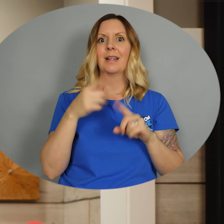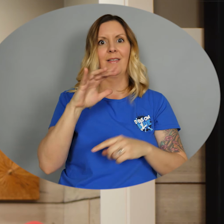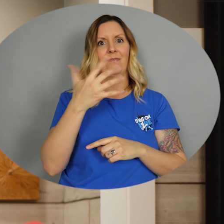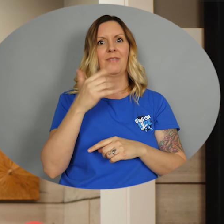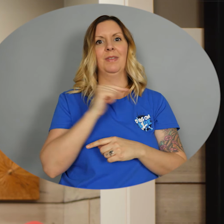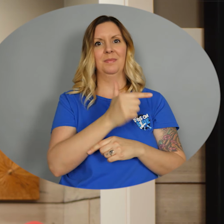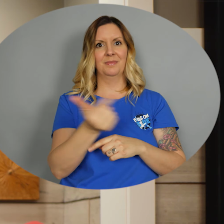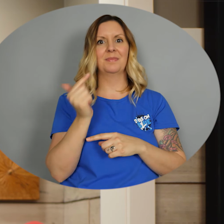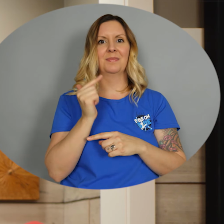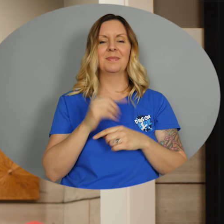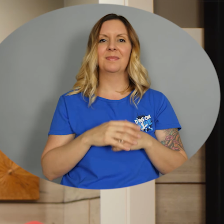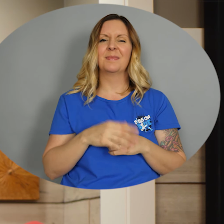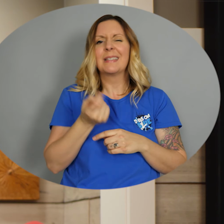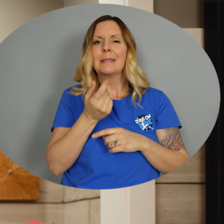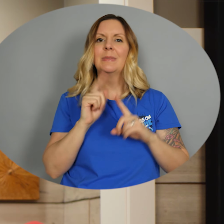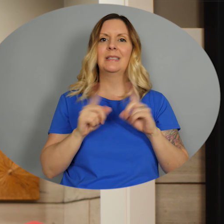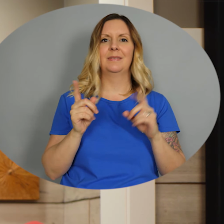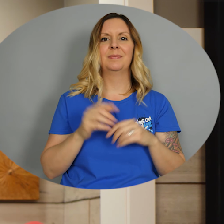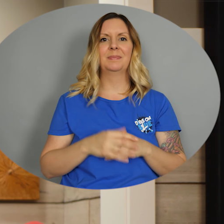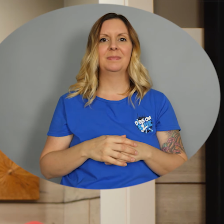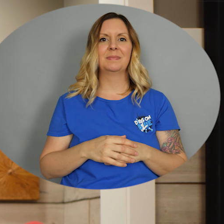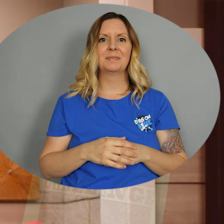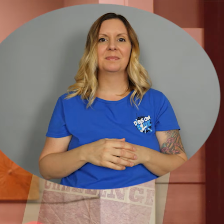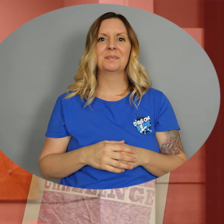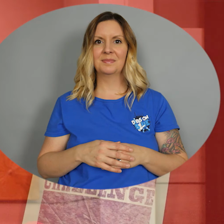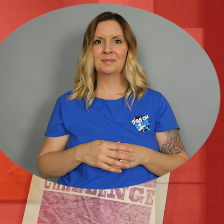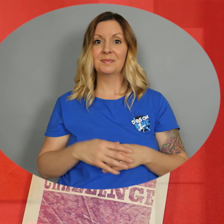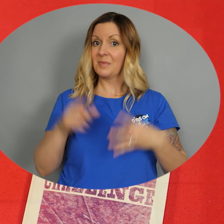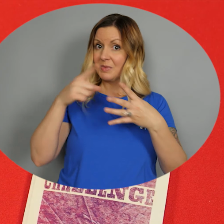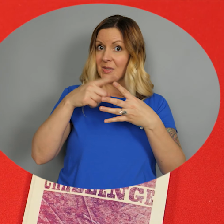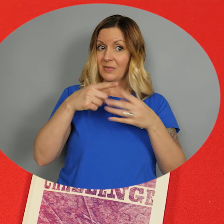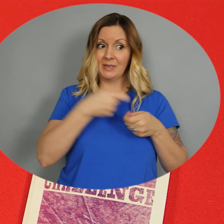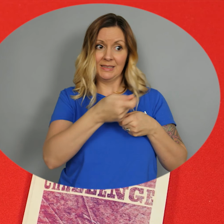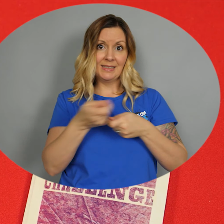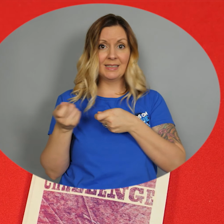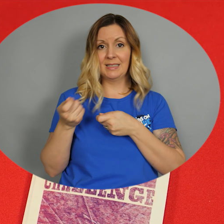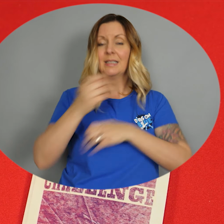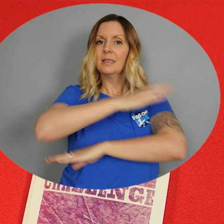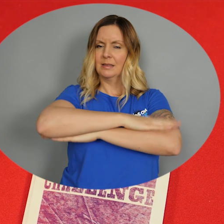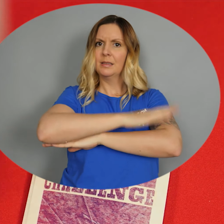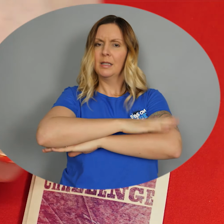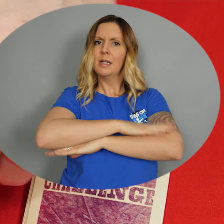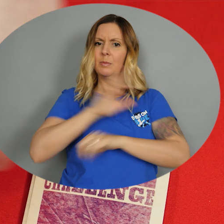where each step is played out a little differently. In the Deal Step, you create shared letters